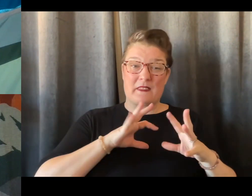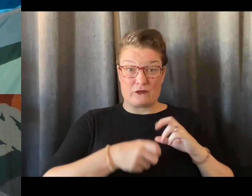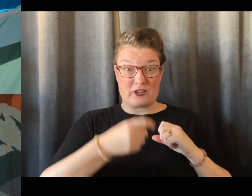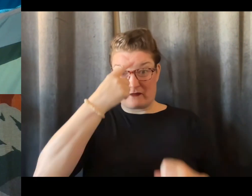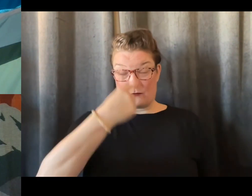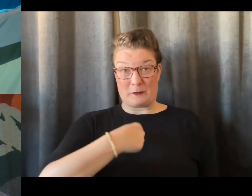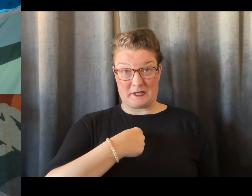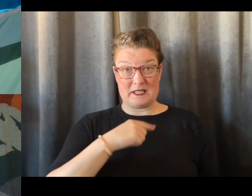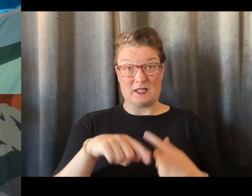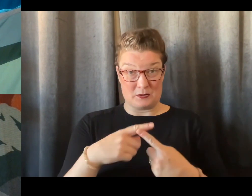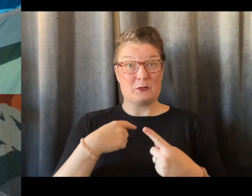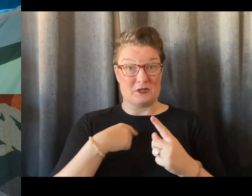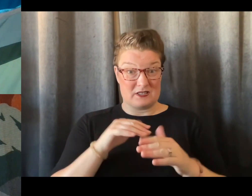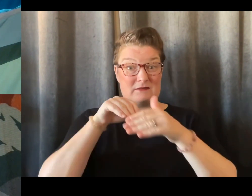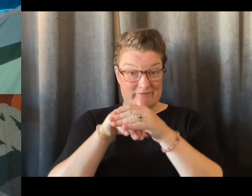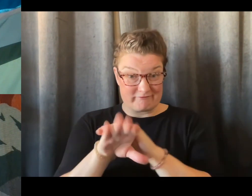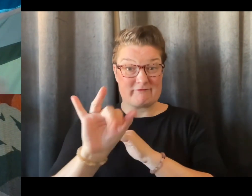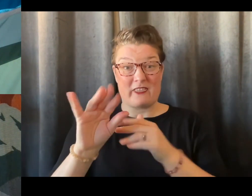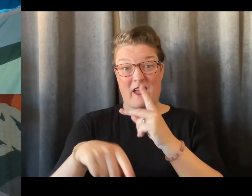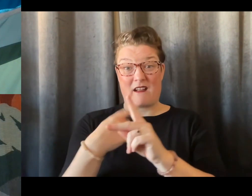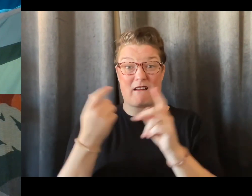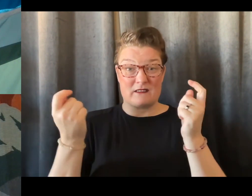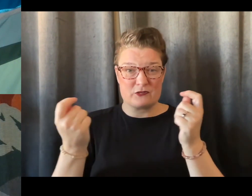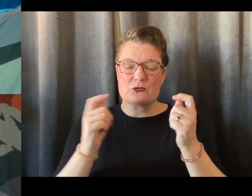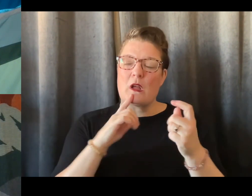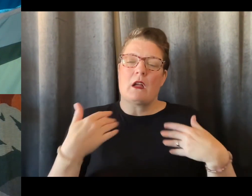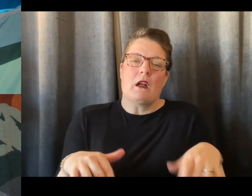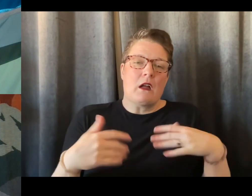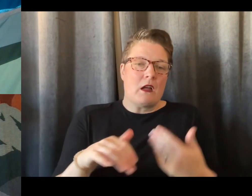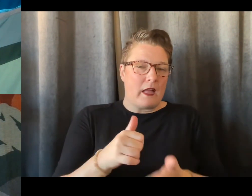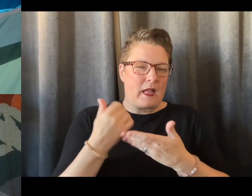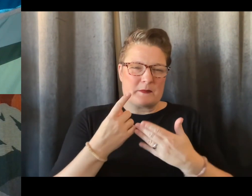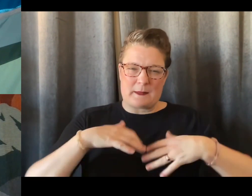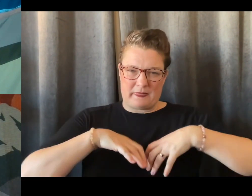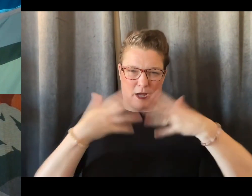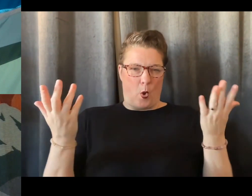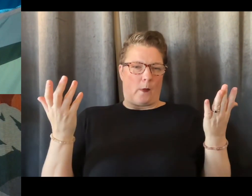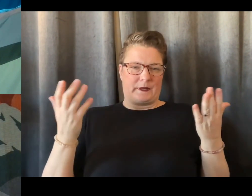those spaces, it's really opened something within me and necessary.